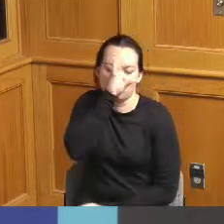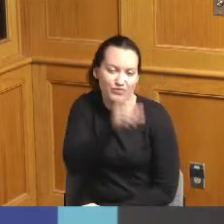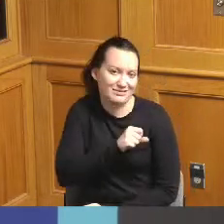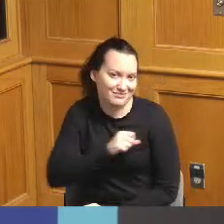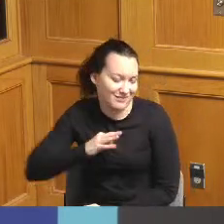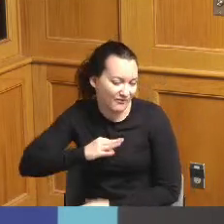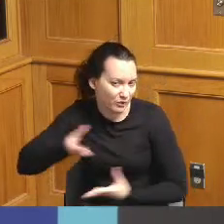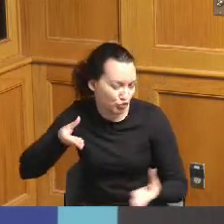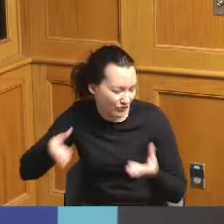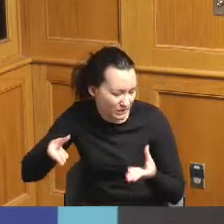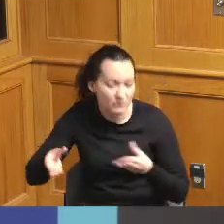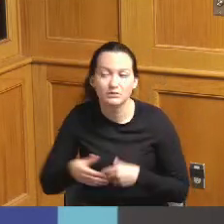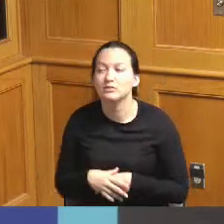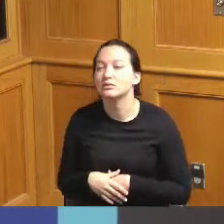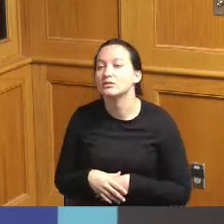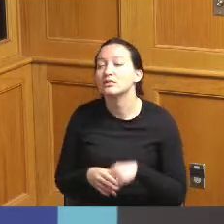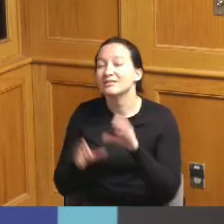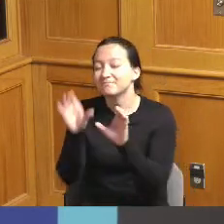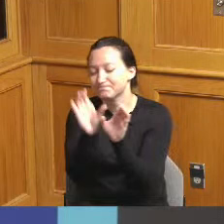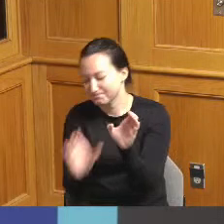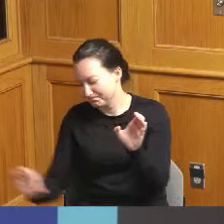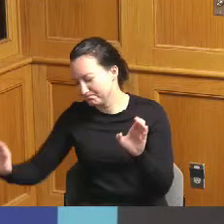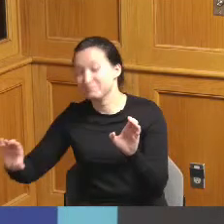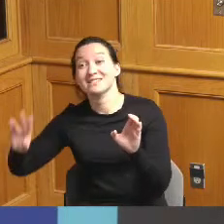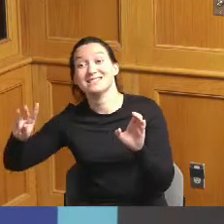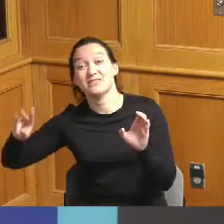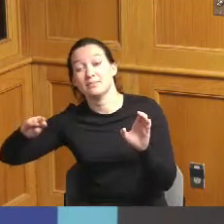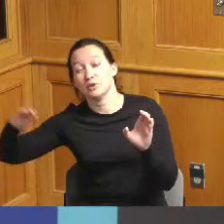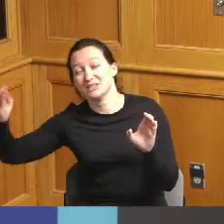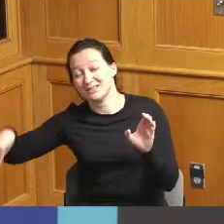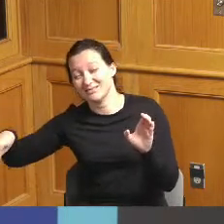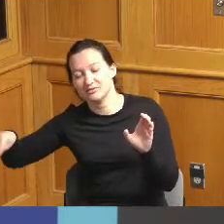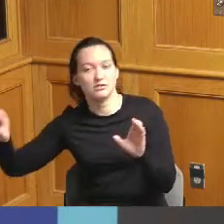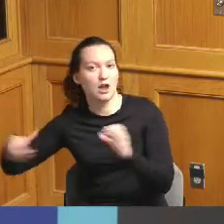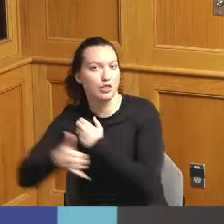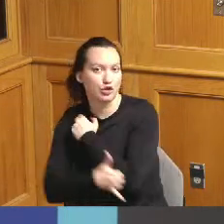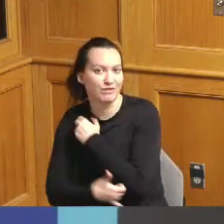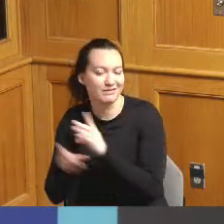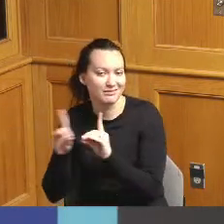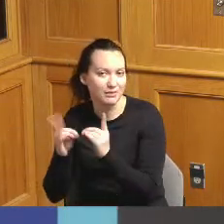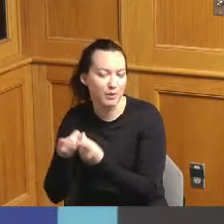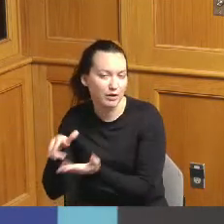and then 17 percent is for budget for other County department contracts so again that's